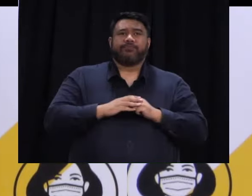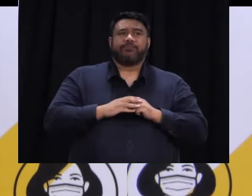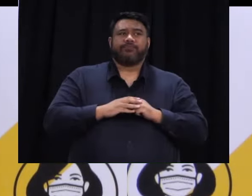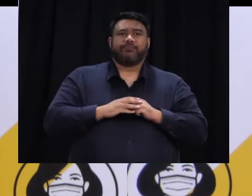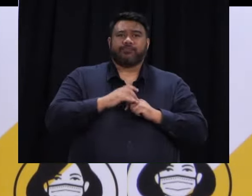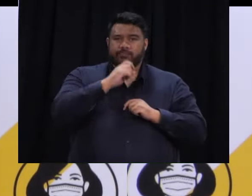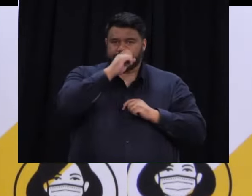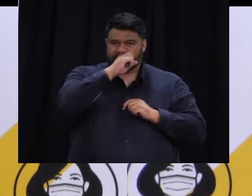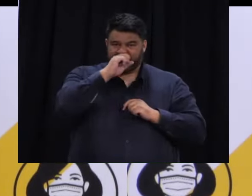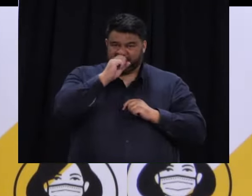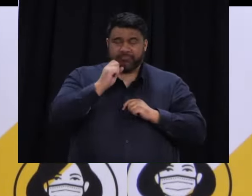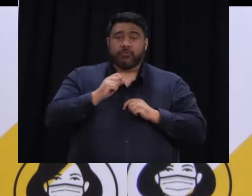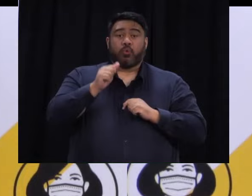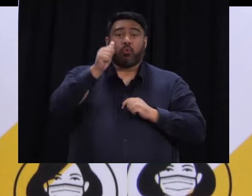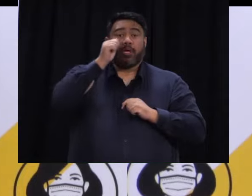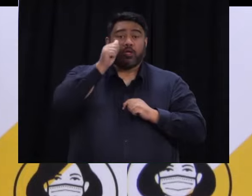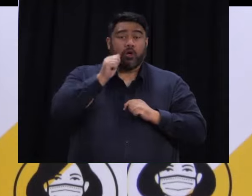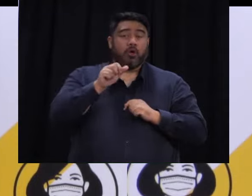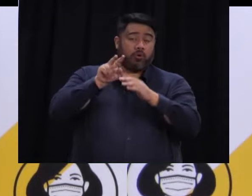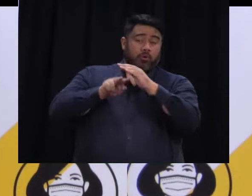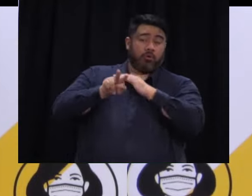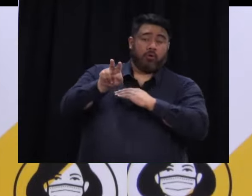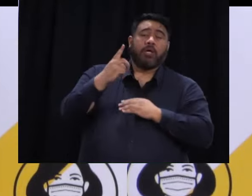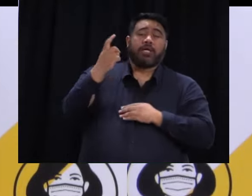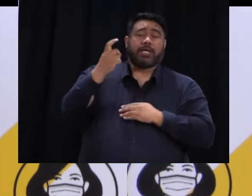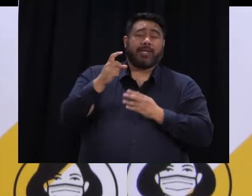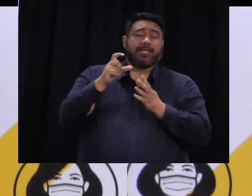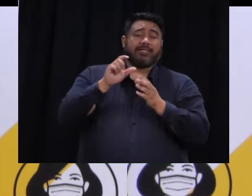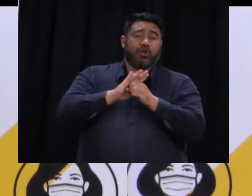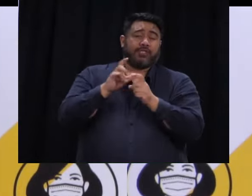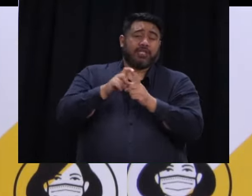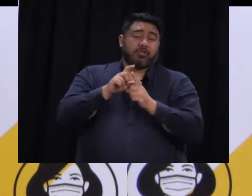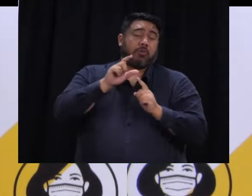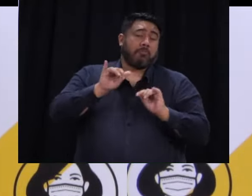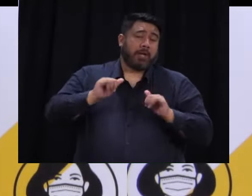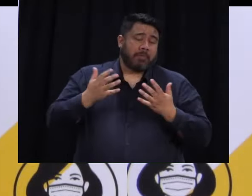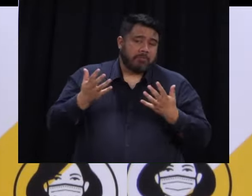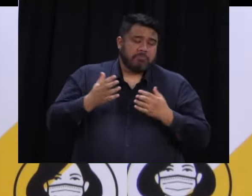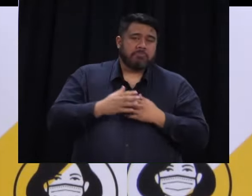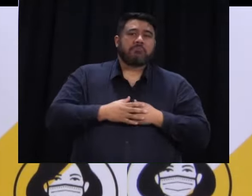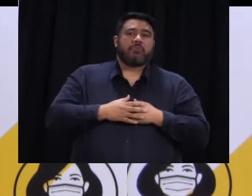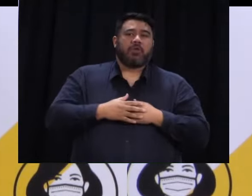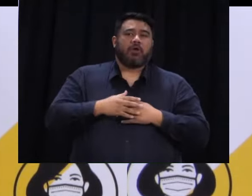again reflecting on the comparison last year, we had anticipated in our preparations